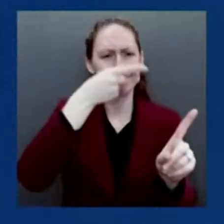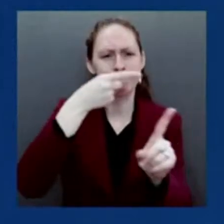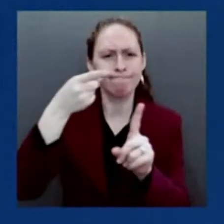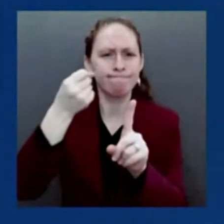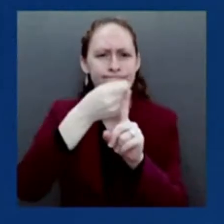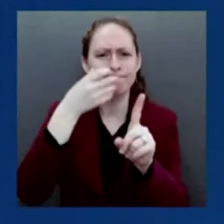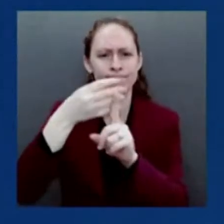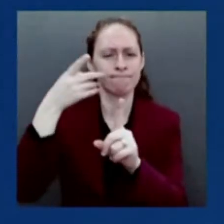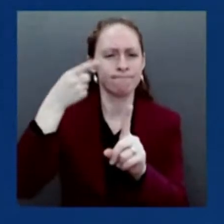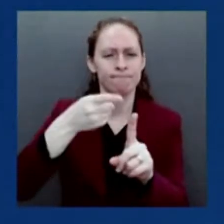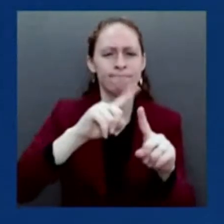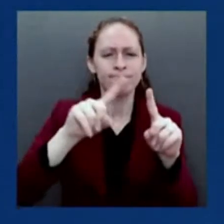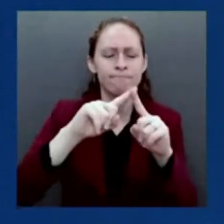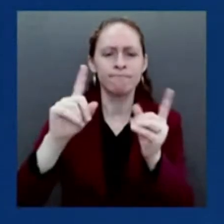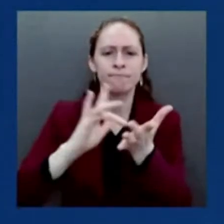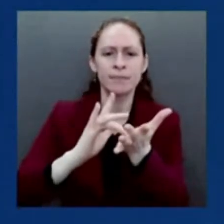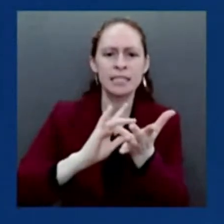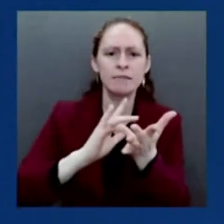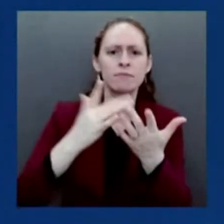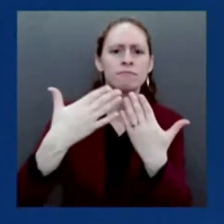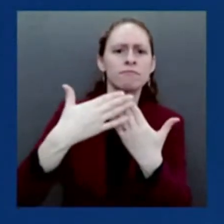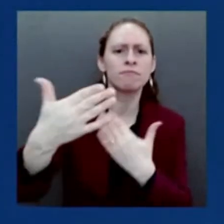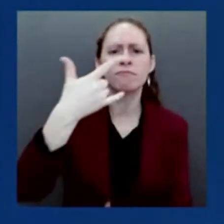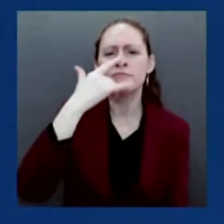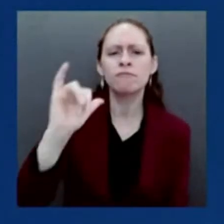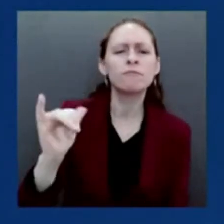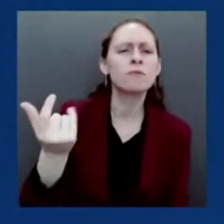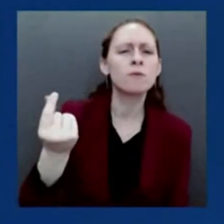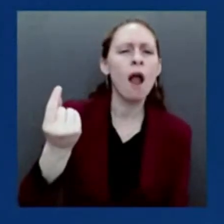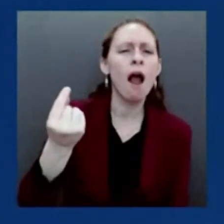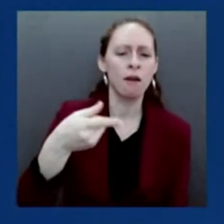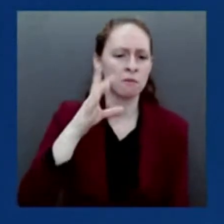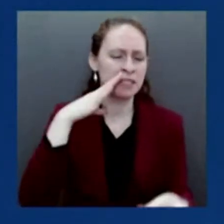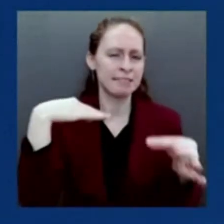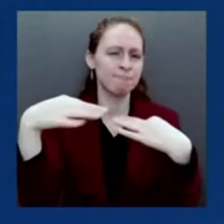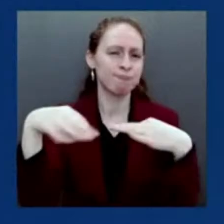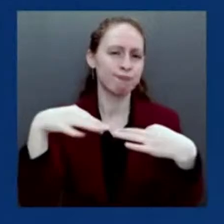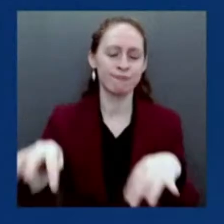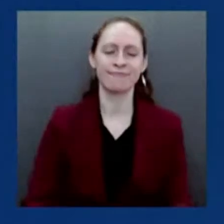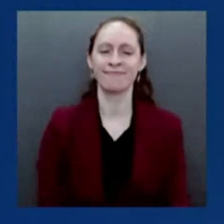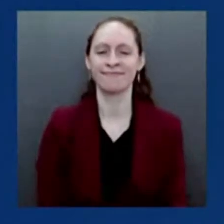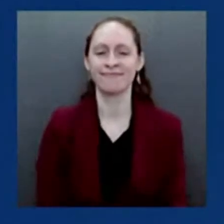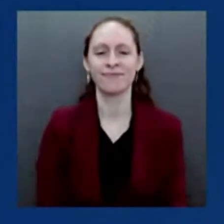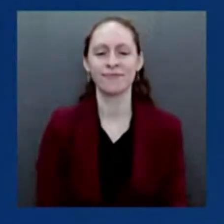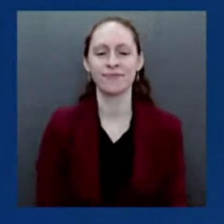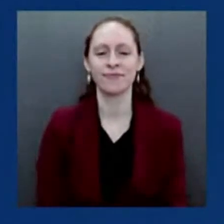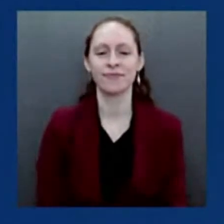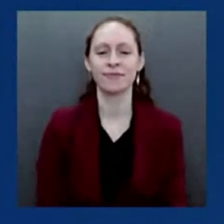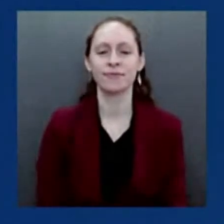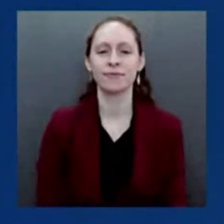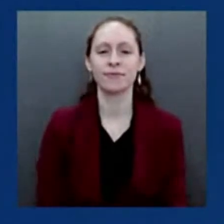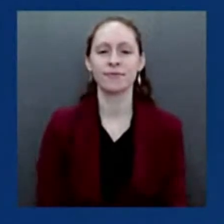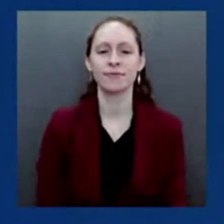ABOUT EACH OF THESE TREATMENTS, AND RESEARCH INTO FUTURE ANTIVIRALS.